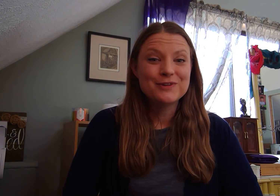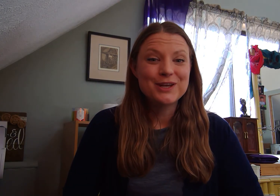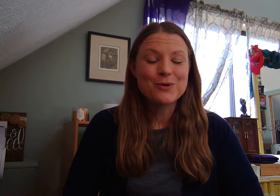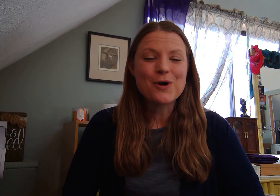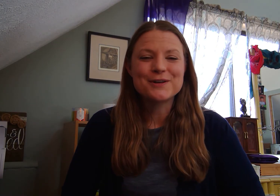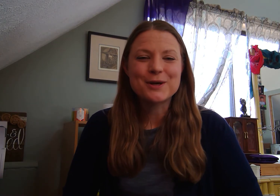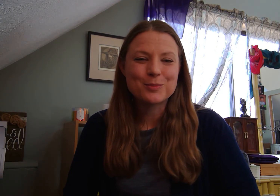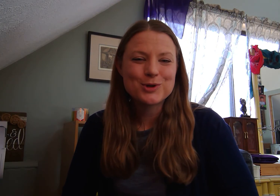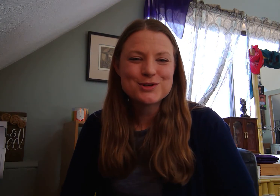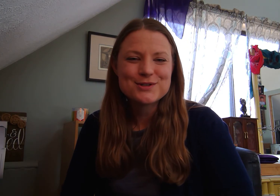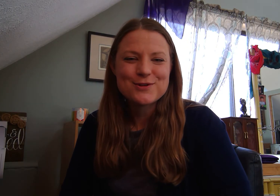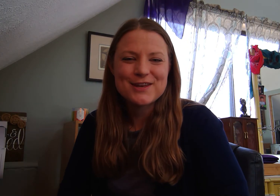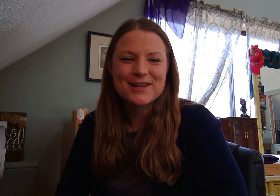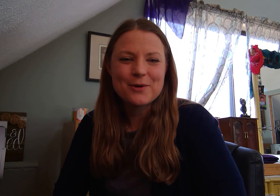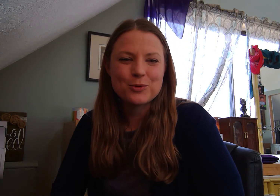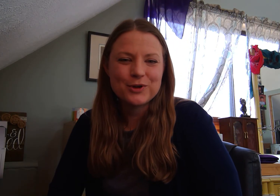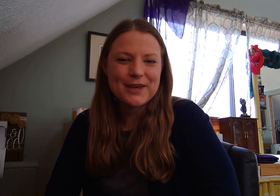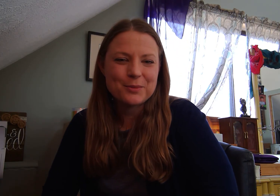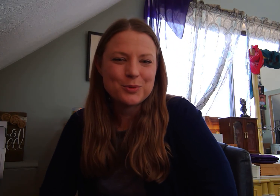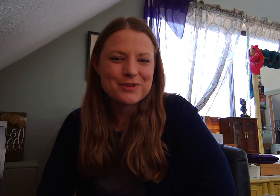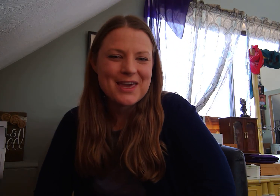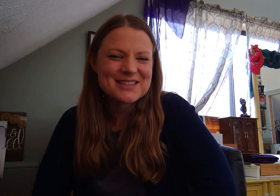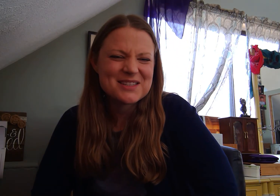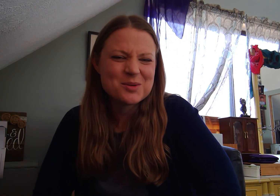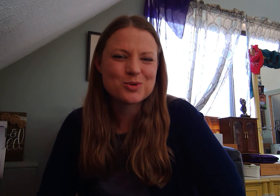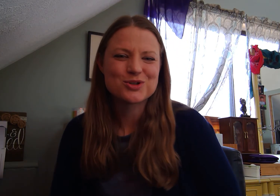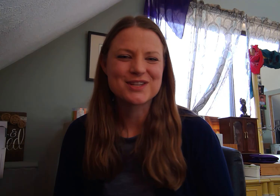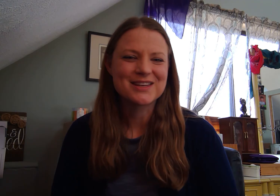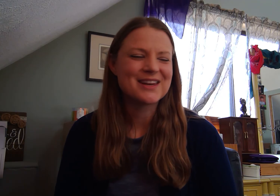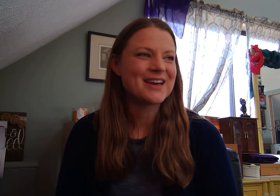video on numbers so then that will really help you with exit numbers and